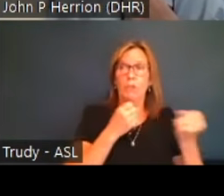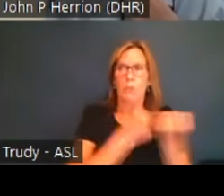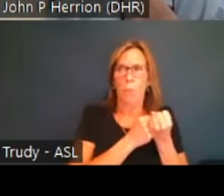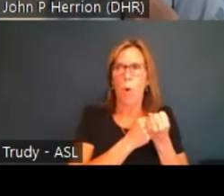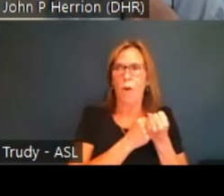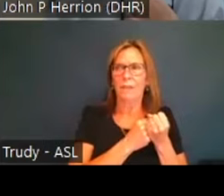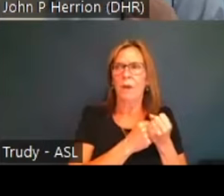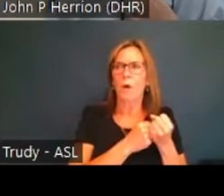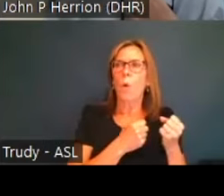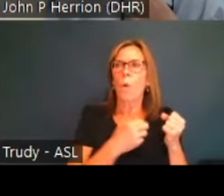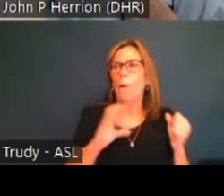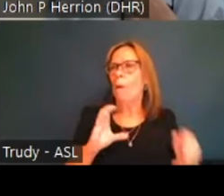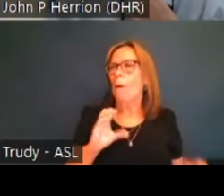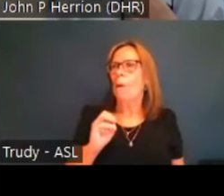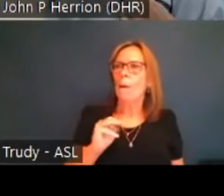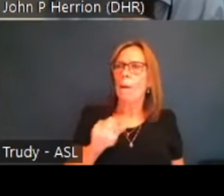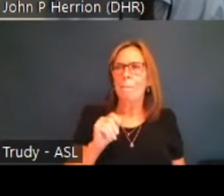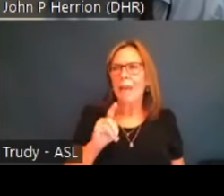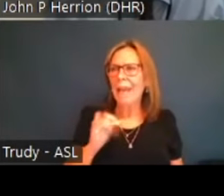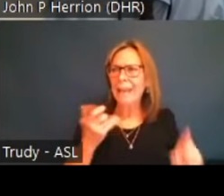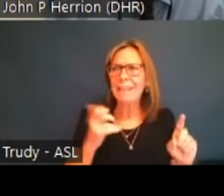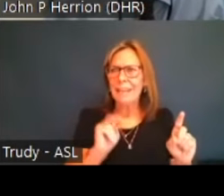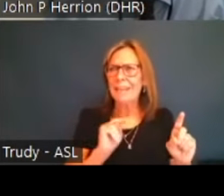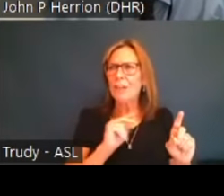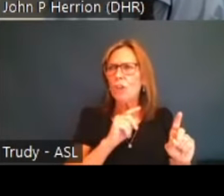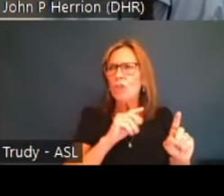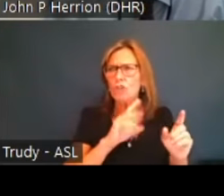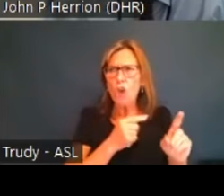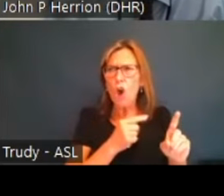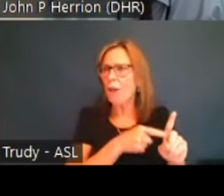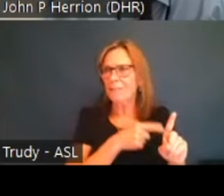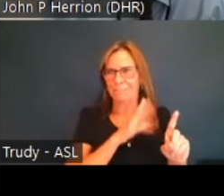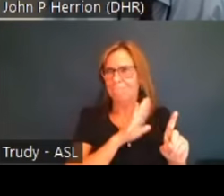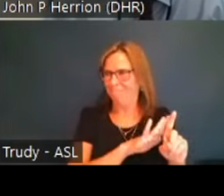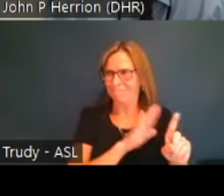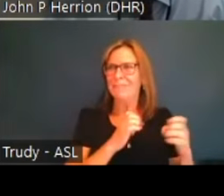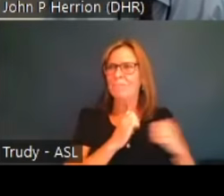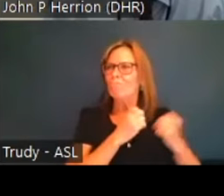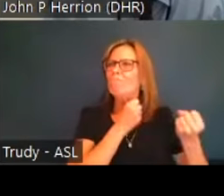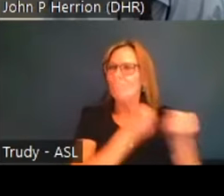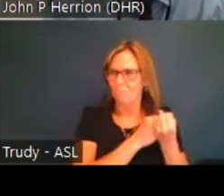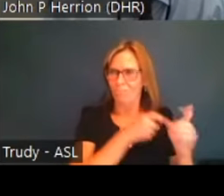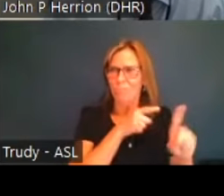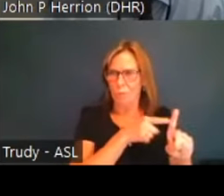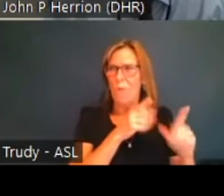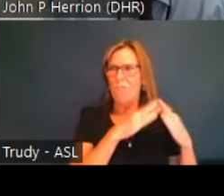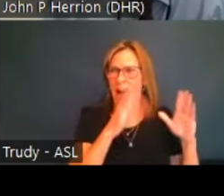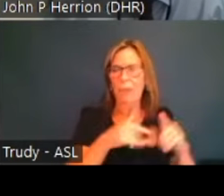the ADA requirements which the phrasing there is service animal, and service animals are dogs or miniature horses,